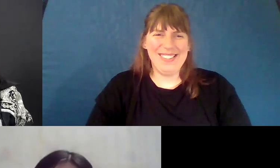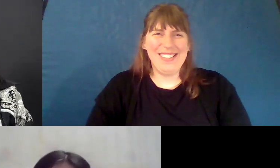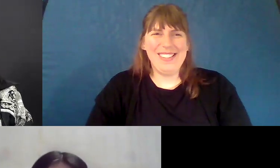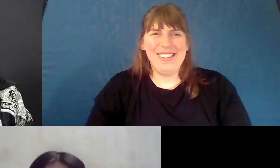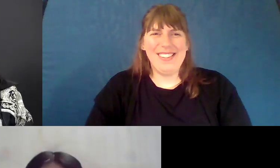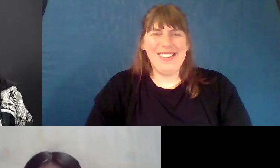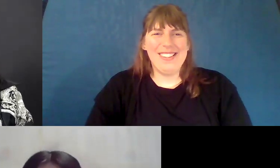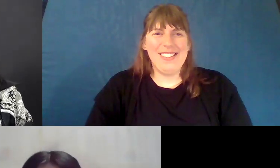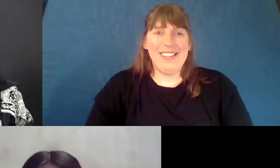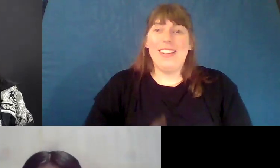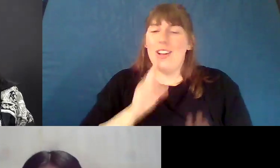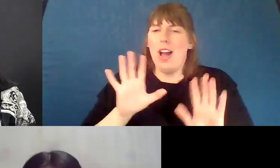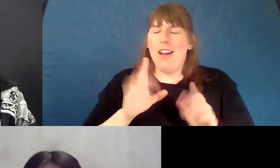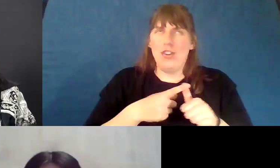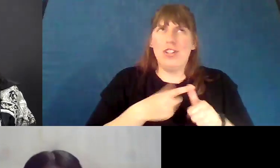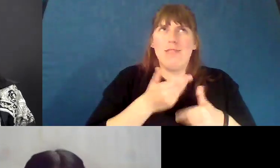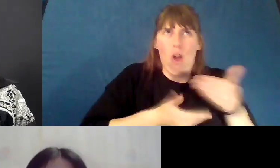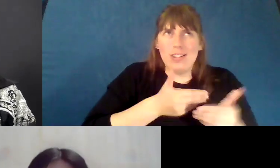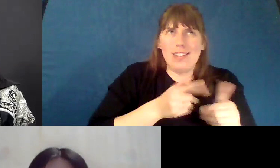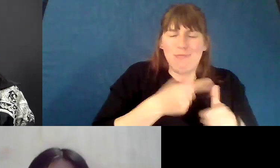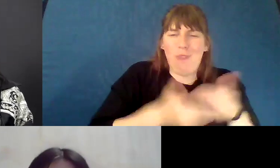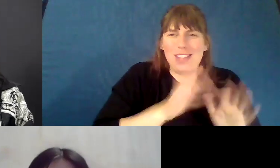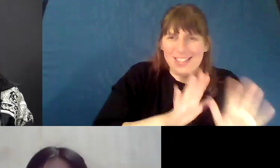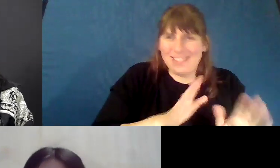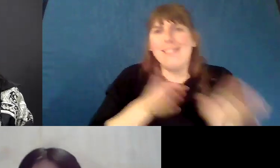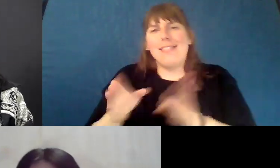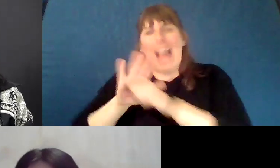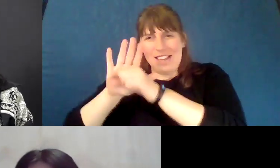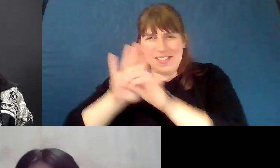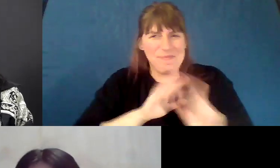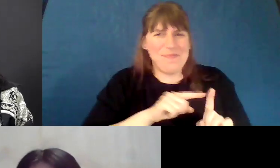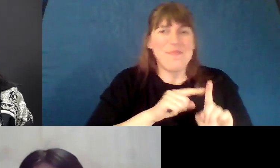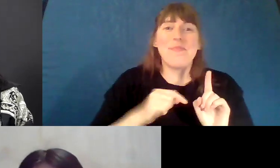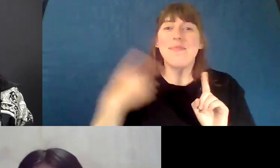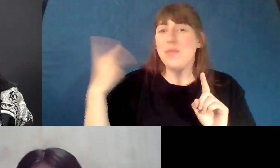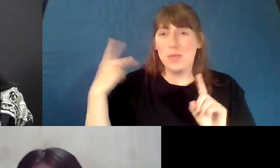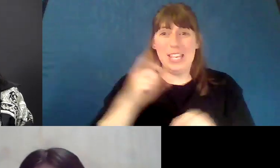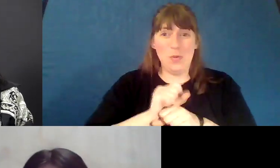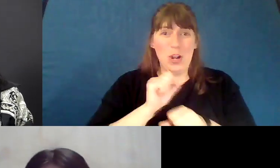Okay, process first, right? So when Kiran and I, we work, like we've done other projects that